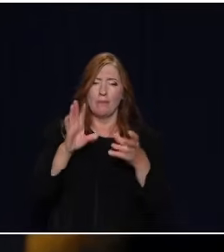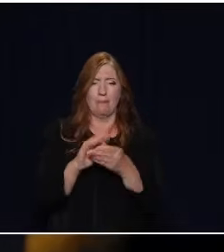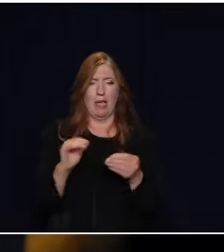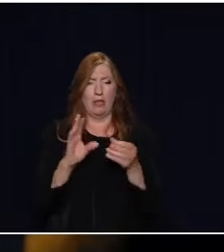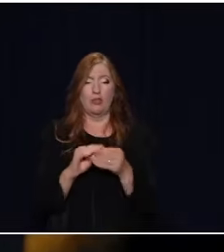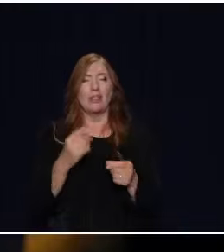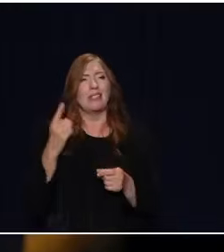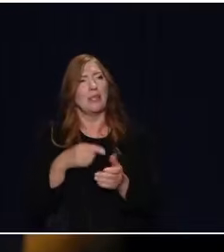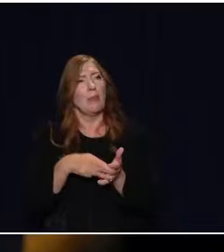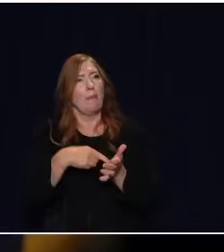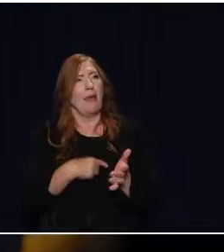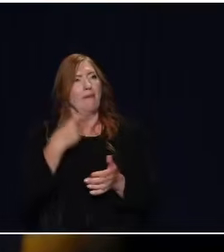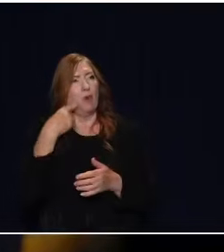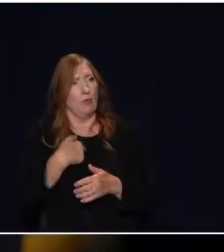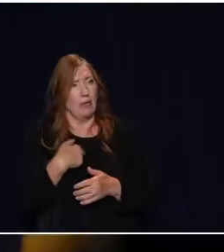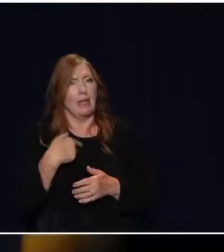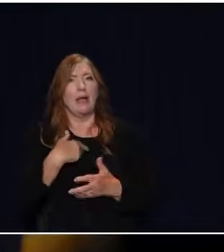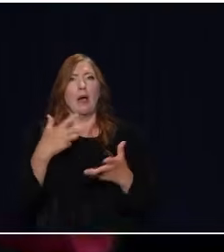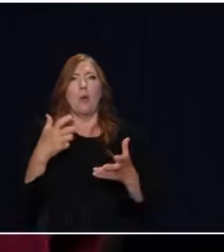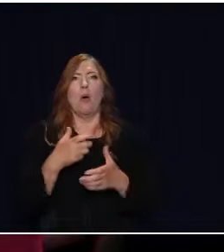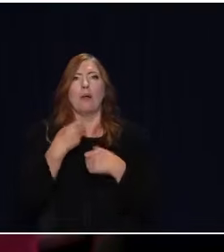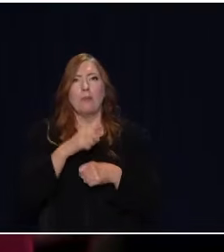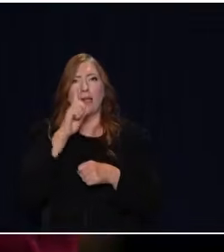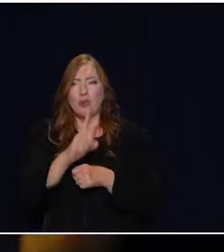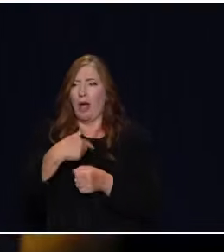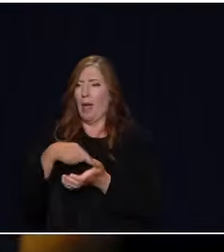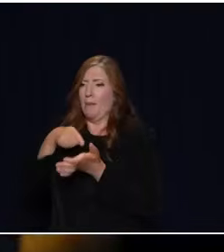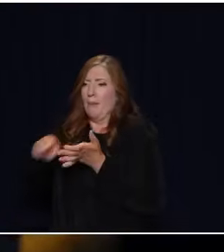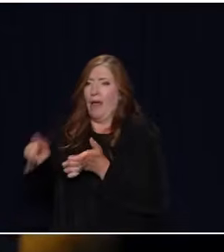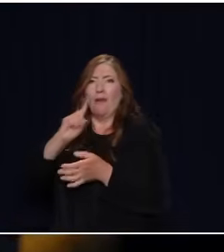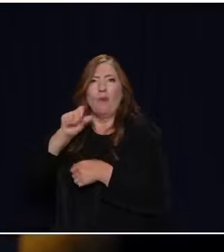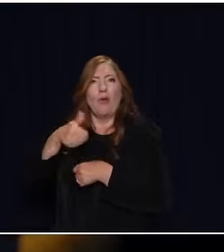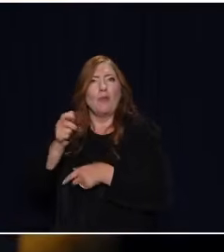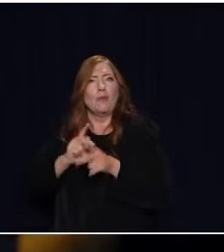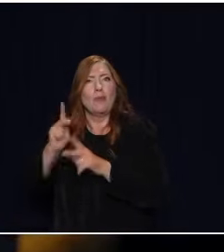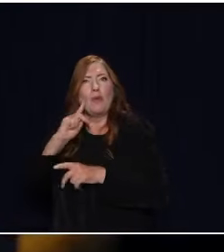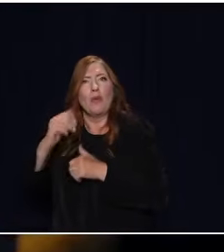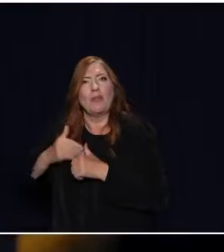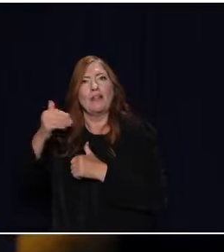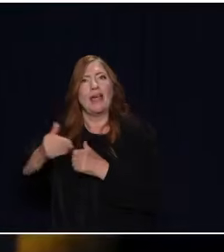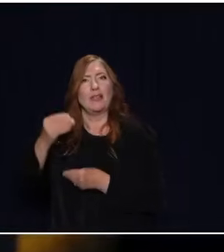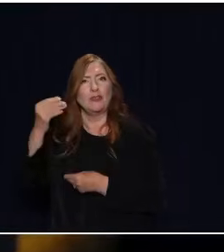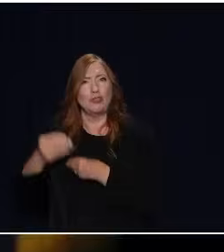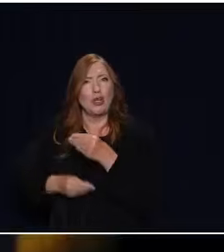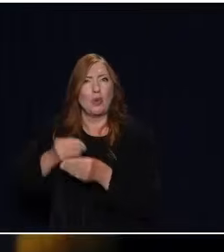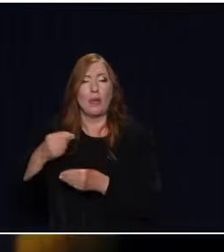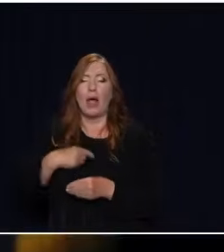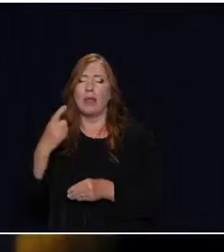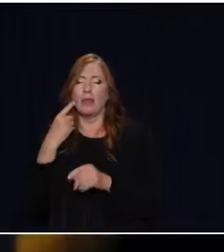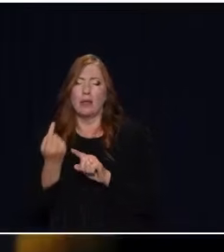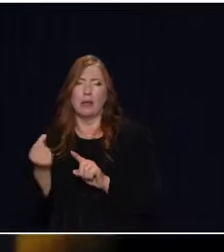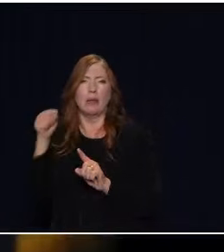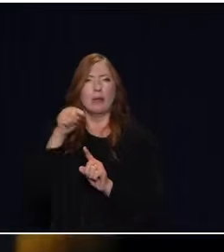EDUCATION. THAT HAS ALWAYS STUCK WITH ME WHAT THIS VOTER SAID. SOMEBODY PAID FOR HIM AND NOW HE